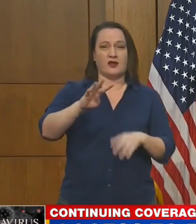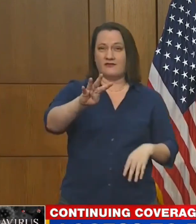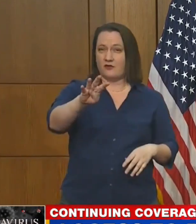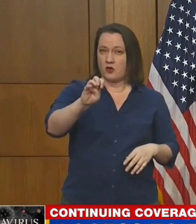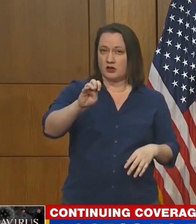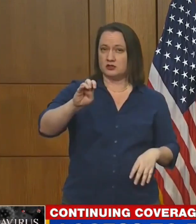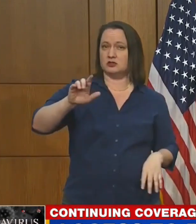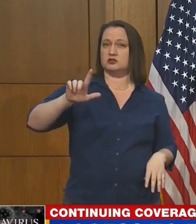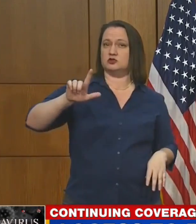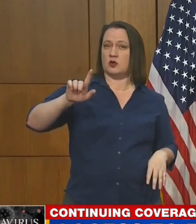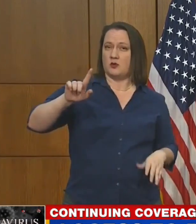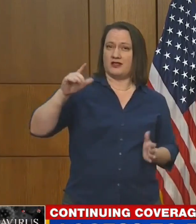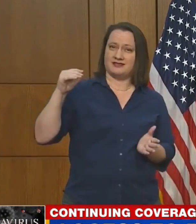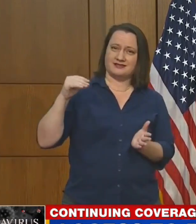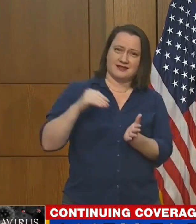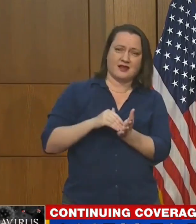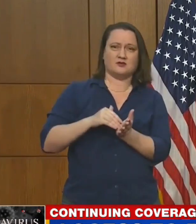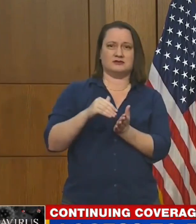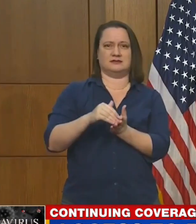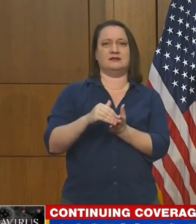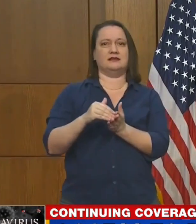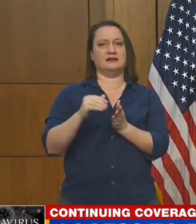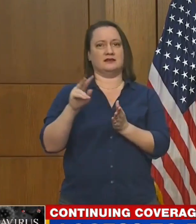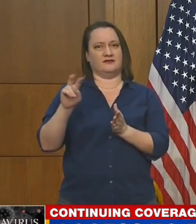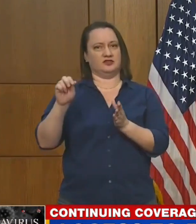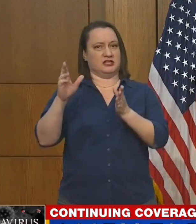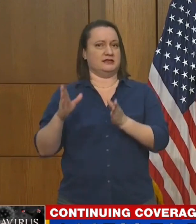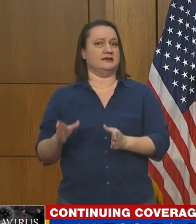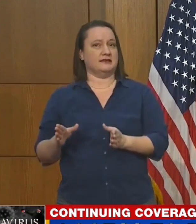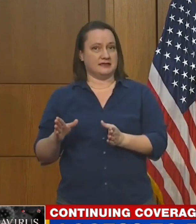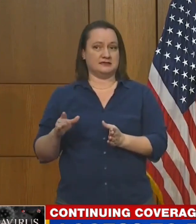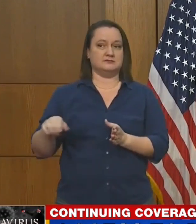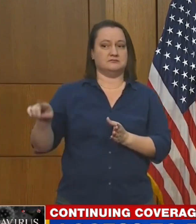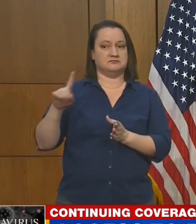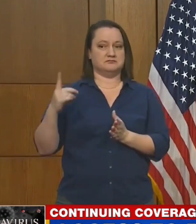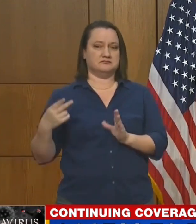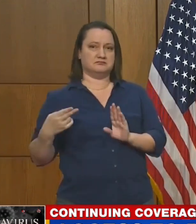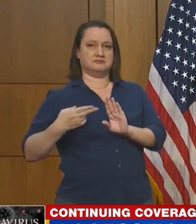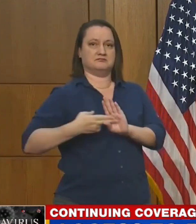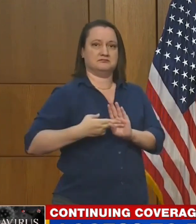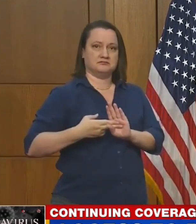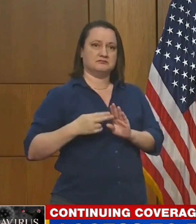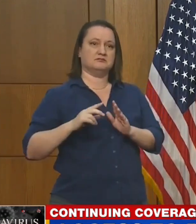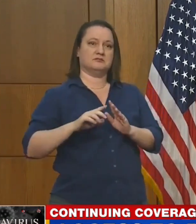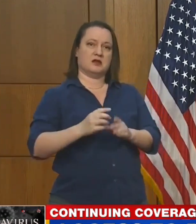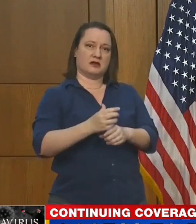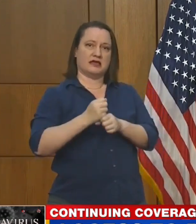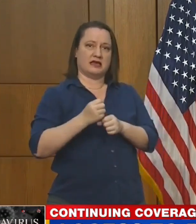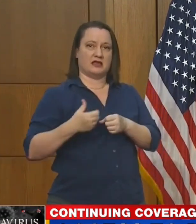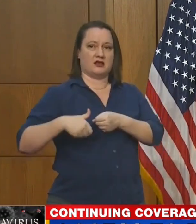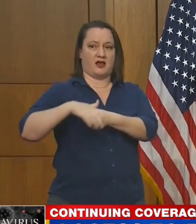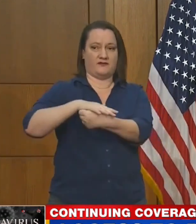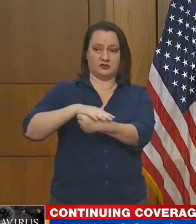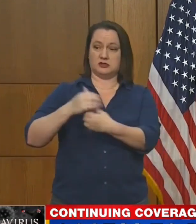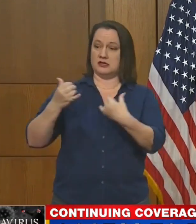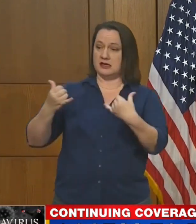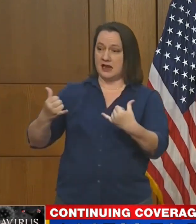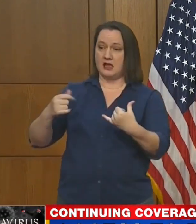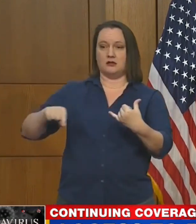THAN FOUR HUNDRED AND TWENTY ONE THAT IS IN VIRGINIANS WANT TO REPEAT THAT FOUR HUNDRED. AND TWENTY ONE THOUSAND